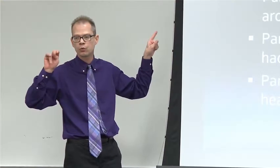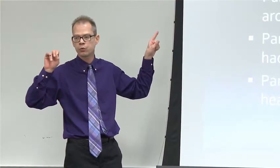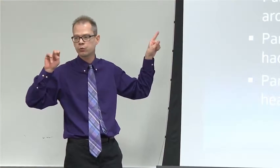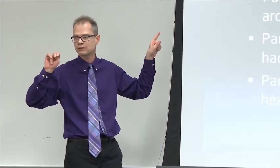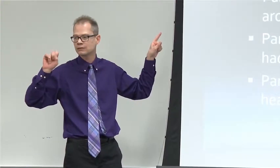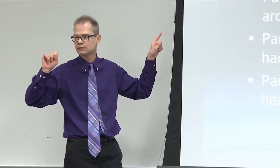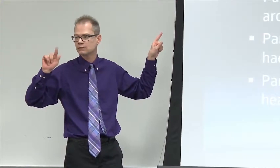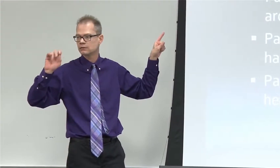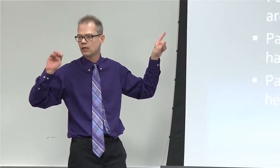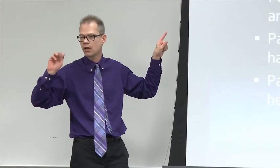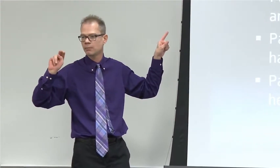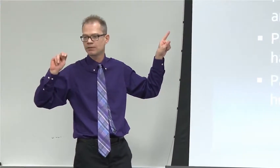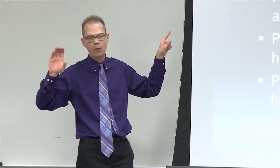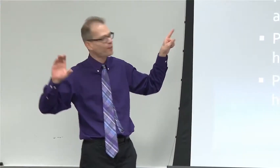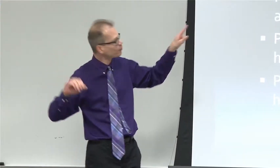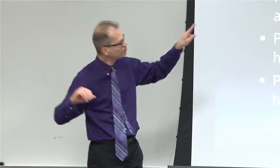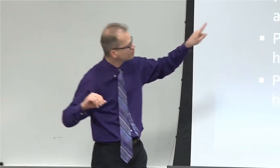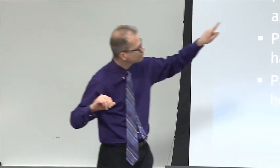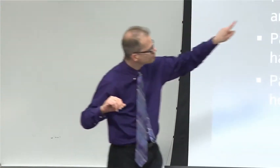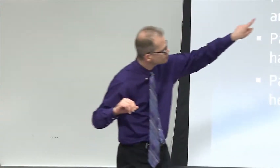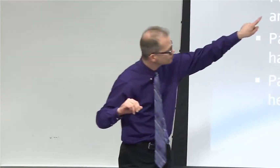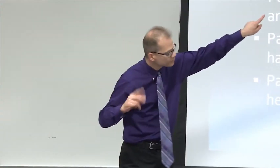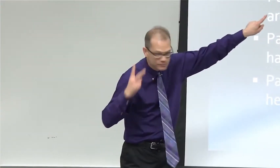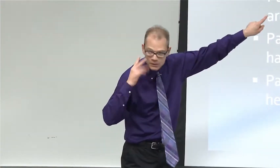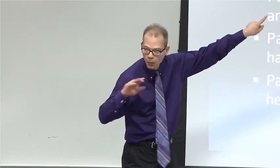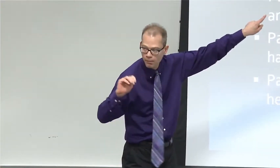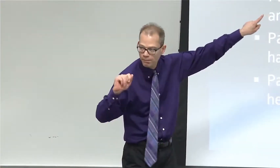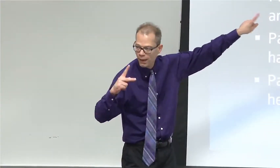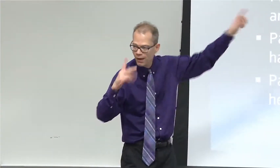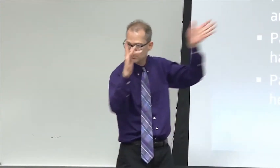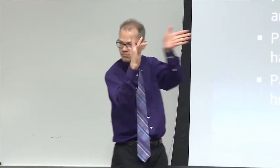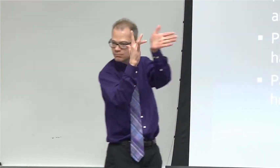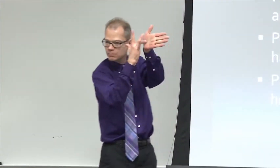I was born in Winston-Salem, North Carolina.